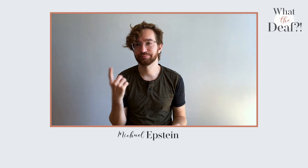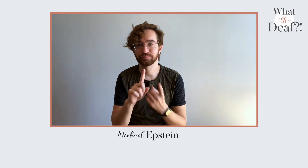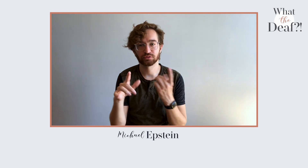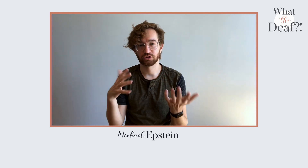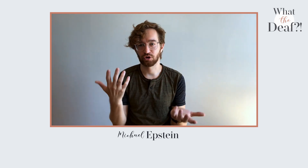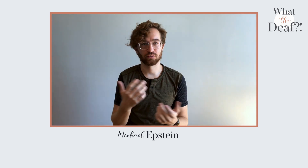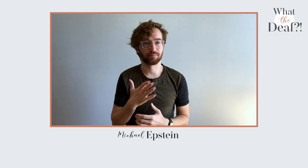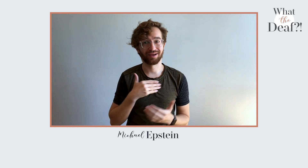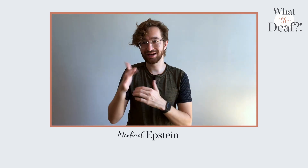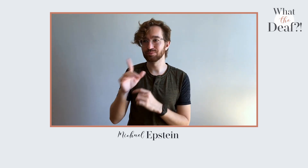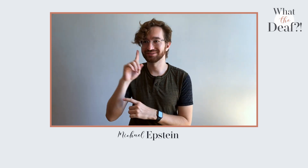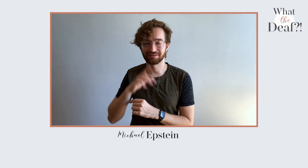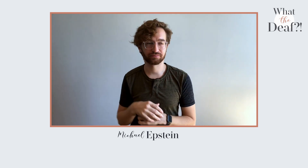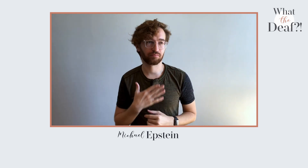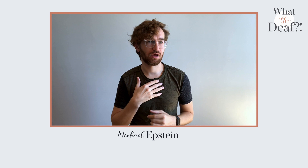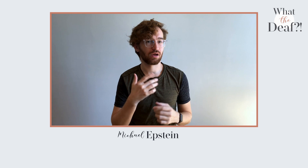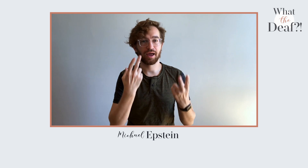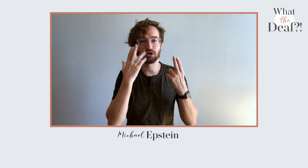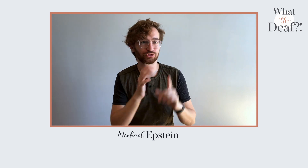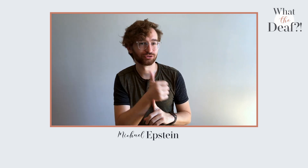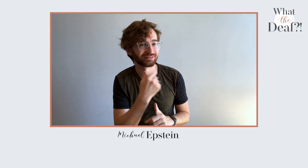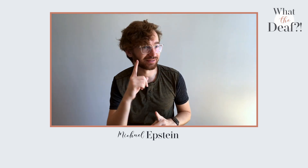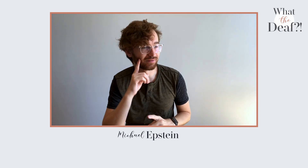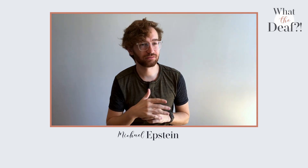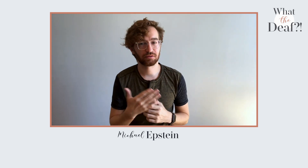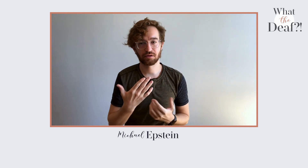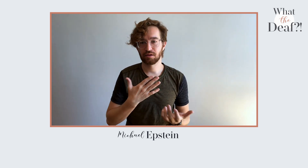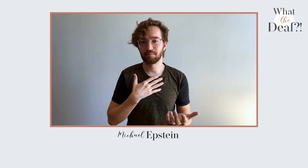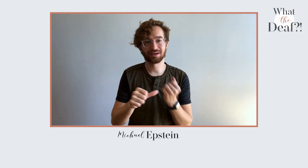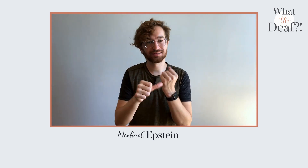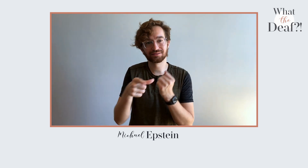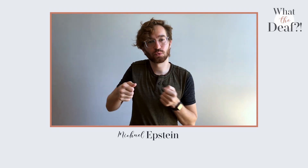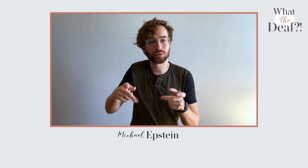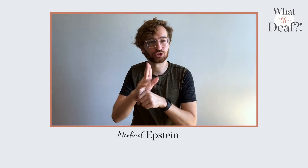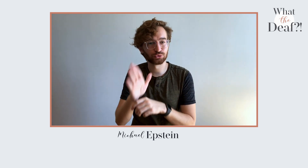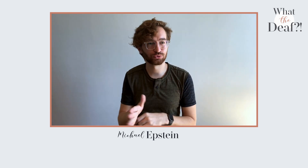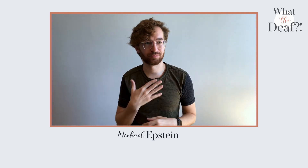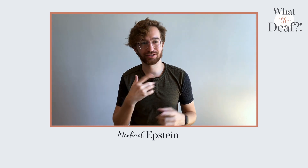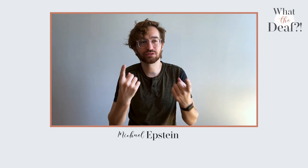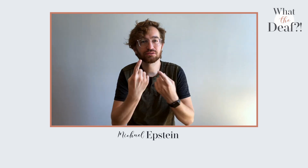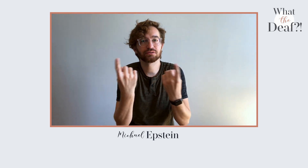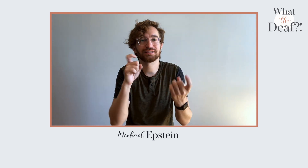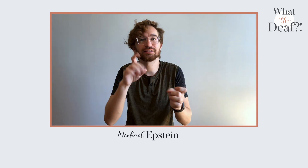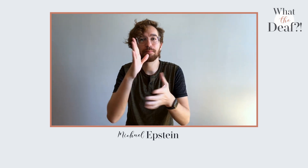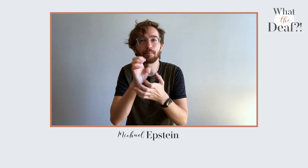It should be, "Oh, my neighbor's deaf." My hairdresser is deaf." "My assistant is a wheelchair user".